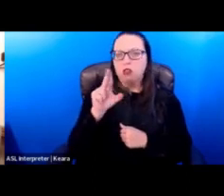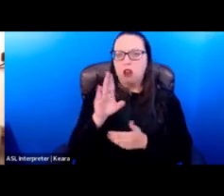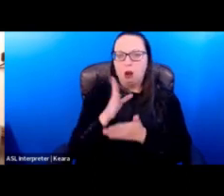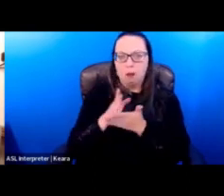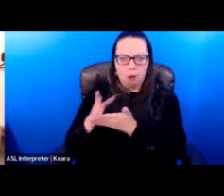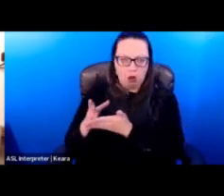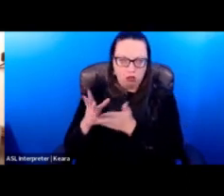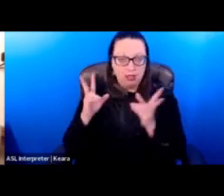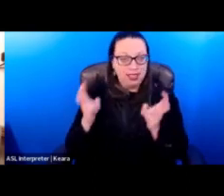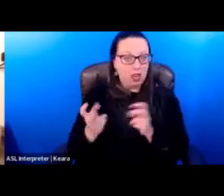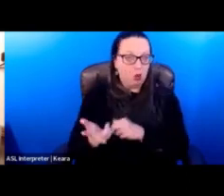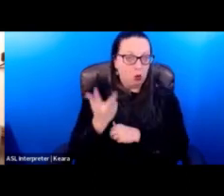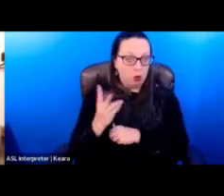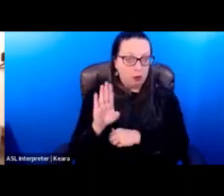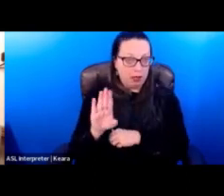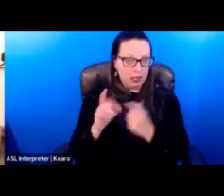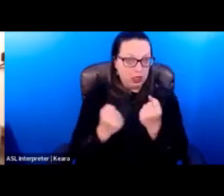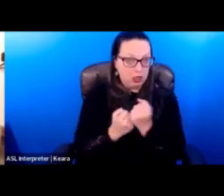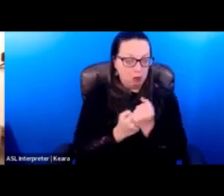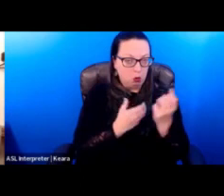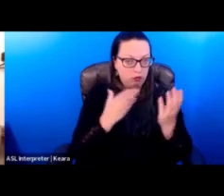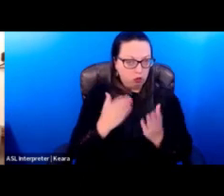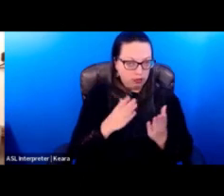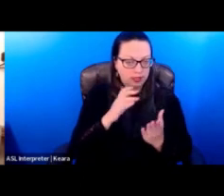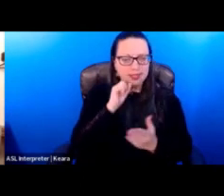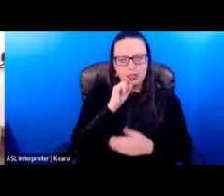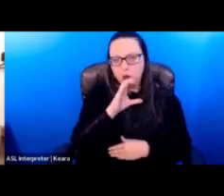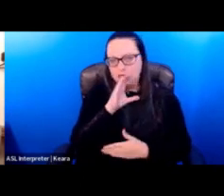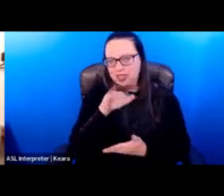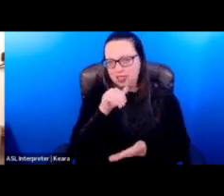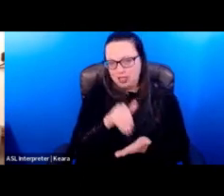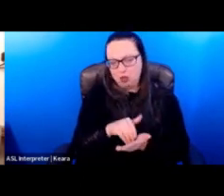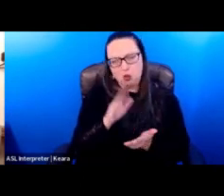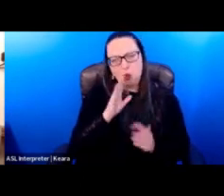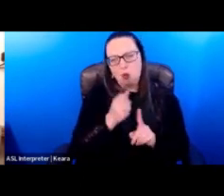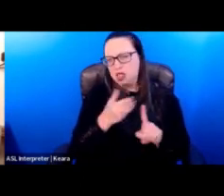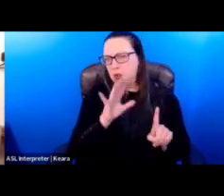B is supportive services and senior centers and I'll talk about that a little more. Title